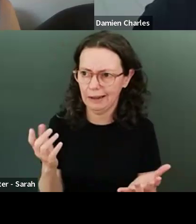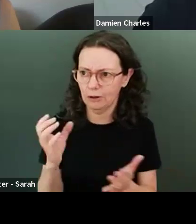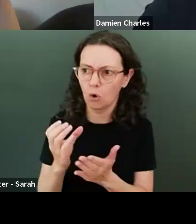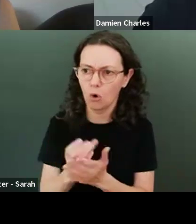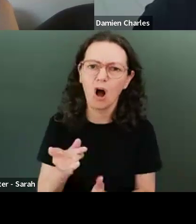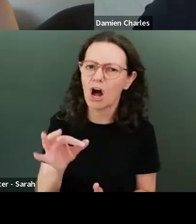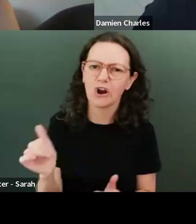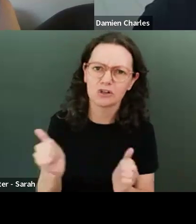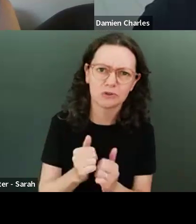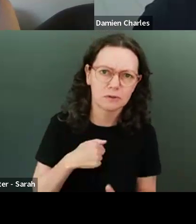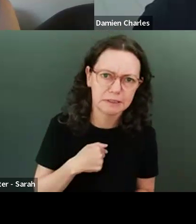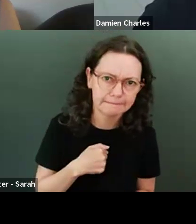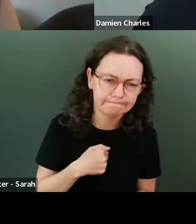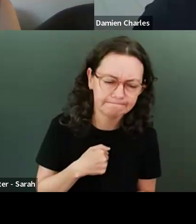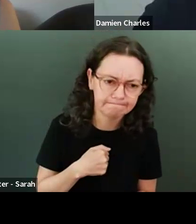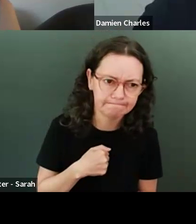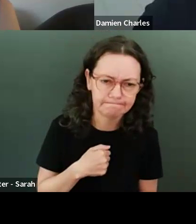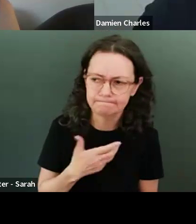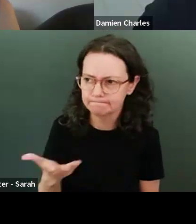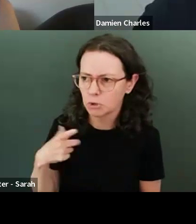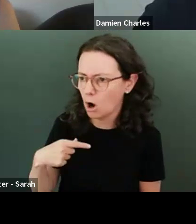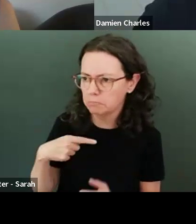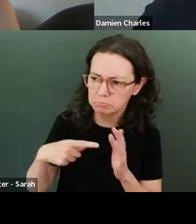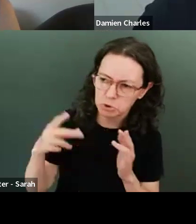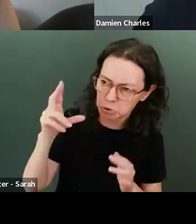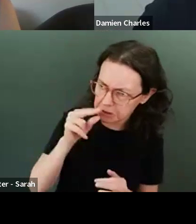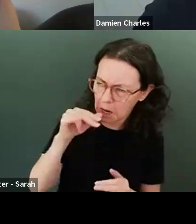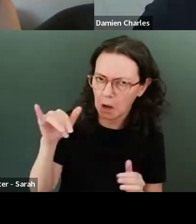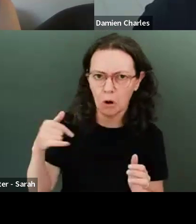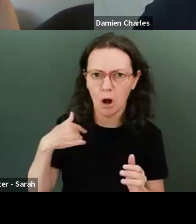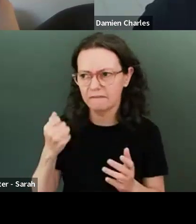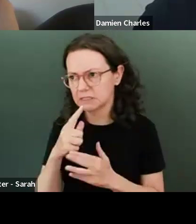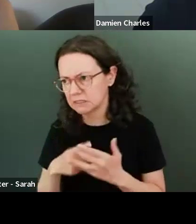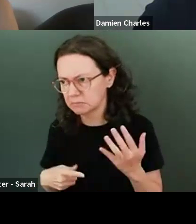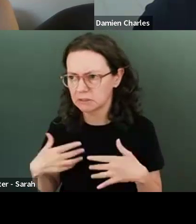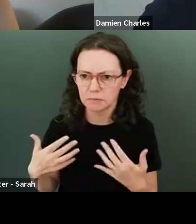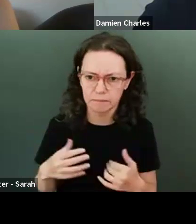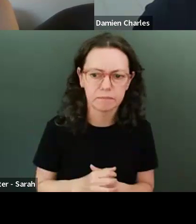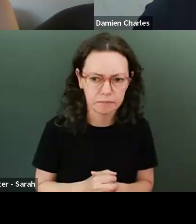for variations in